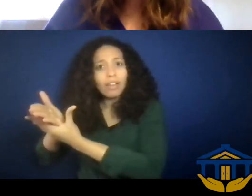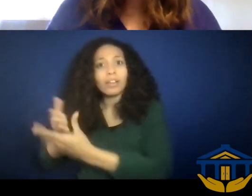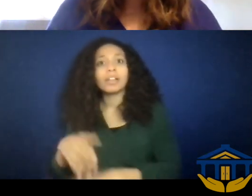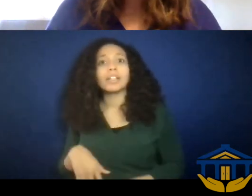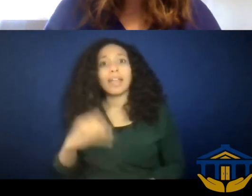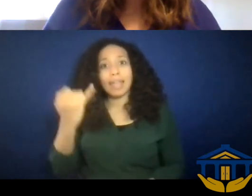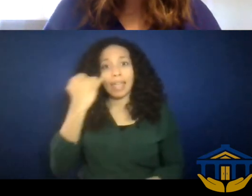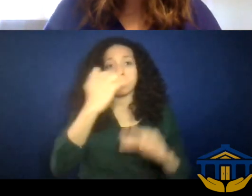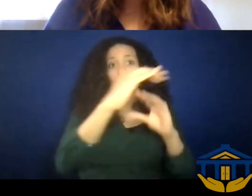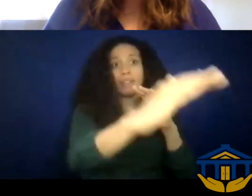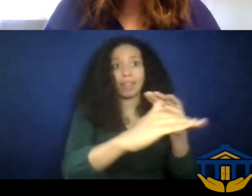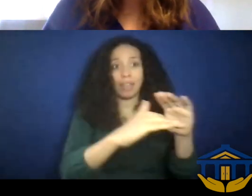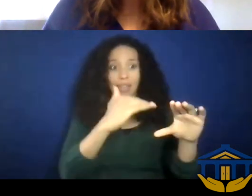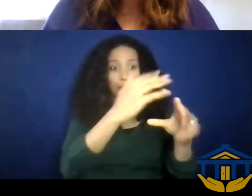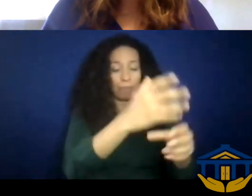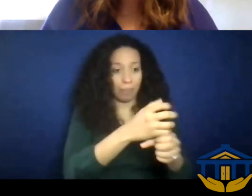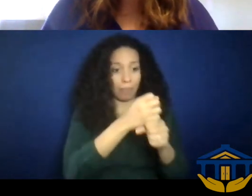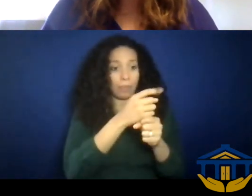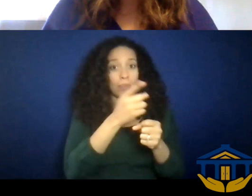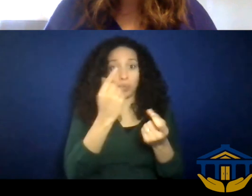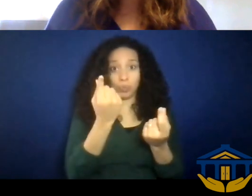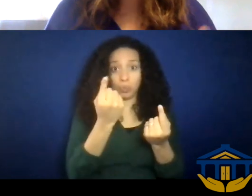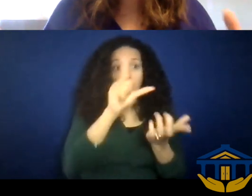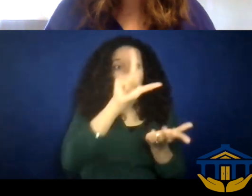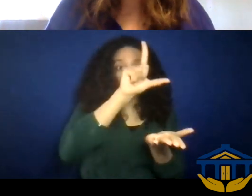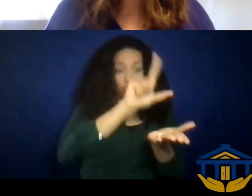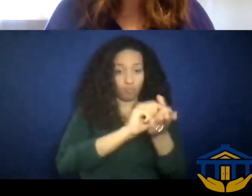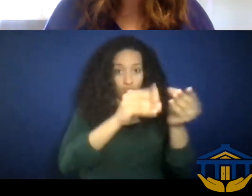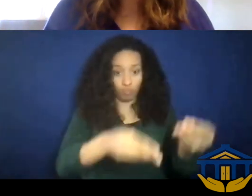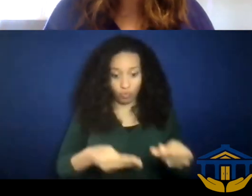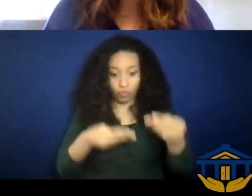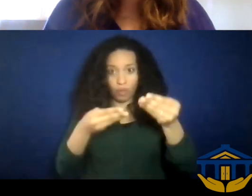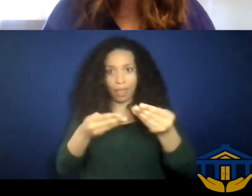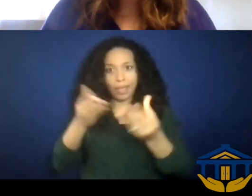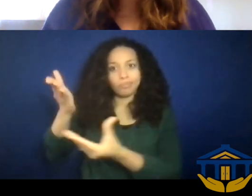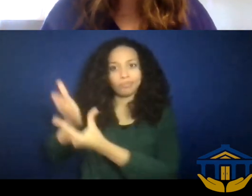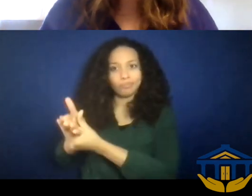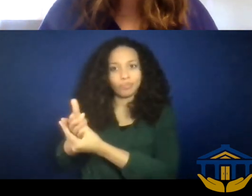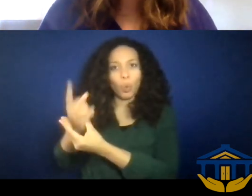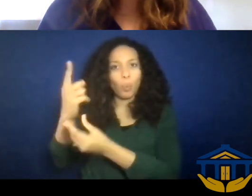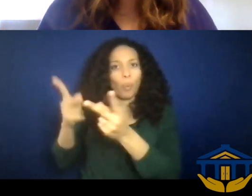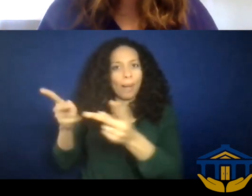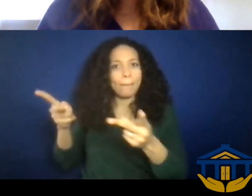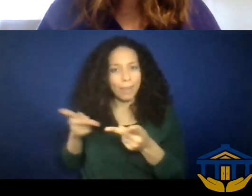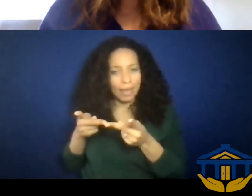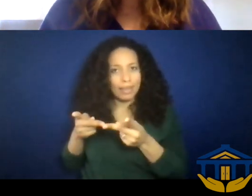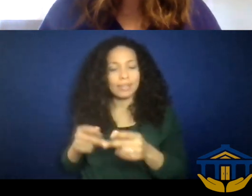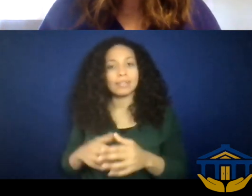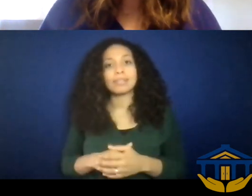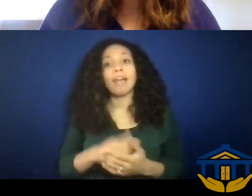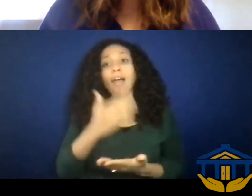Make sure they maintain it, at least one location in its entirety. Some keep... both some families